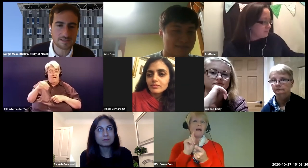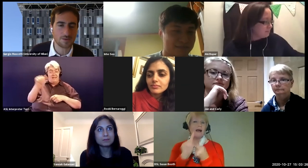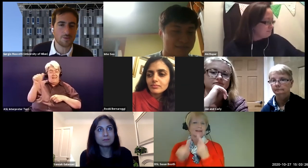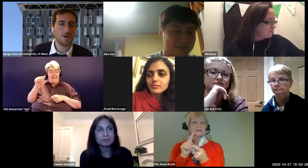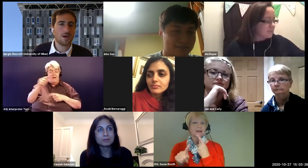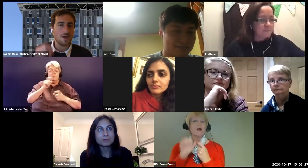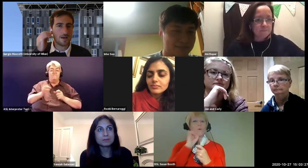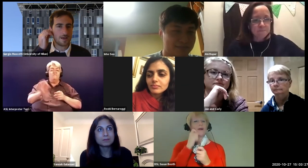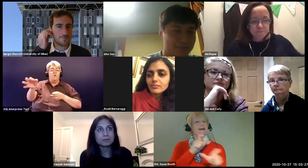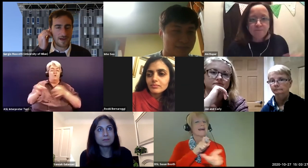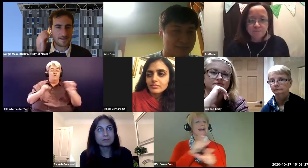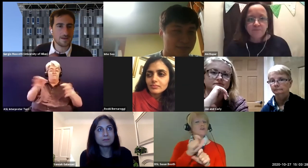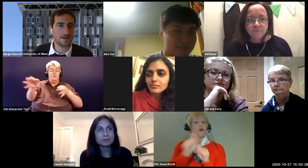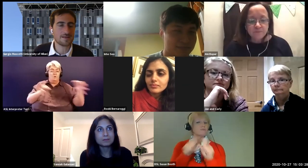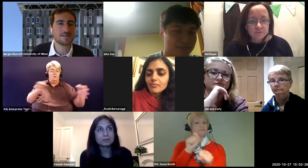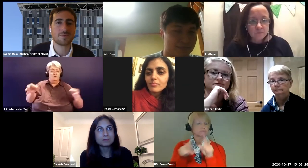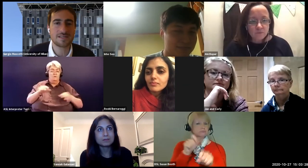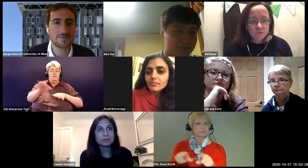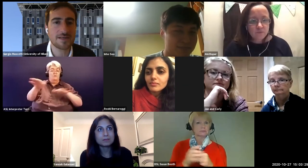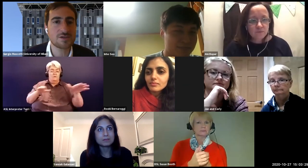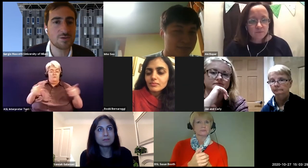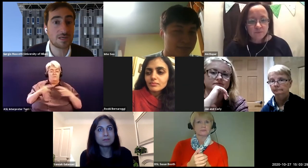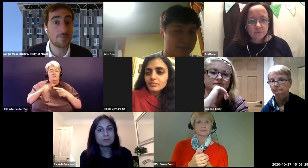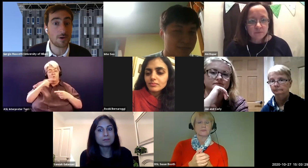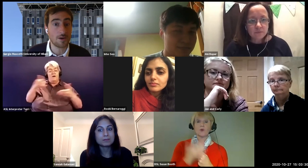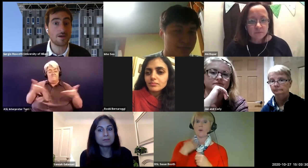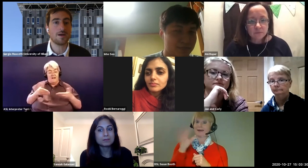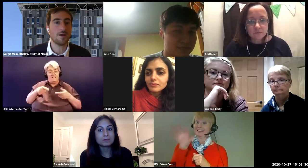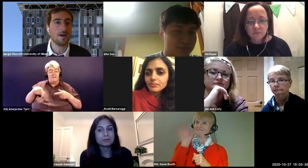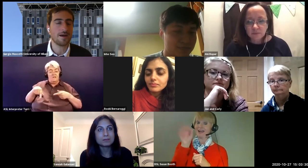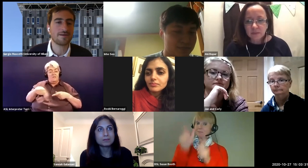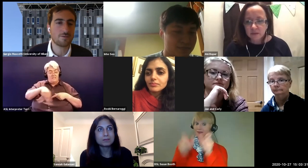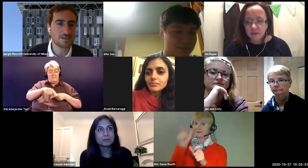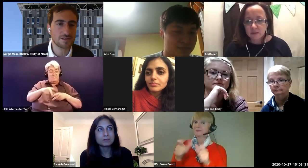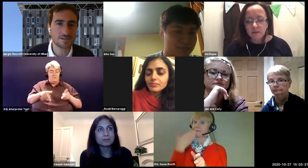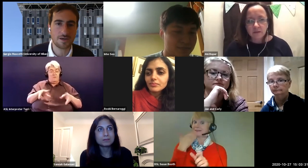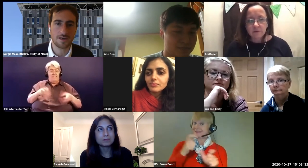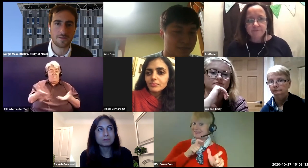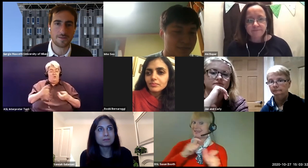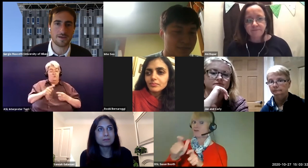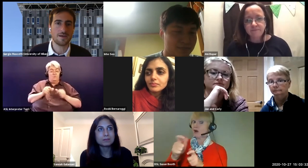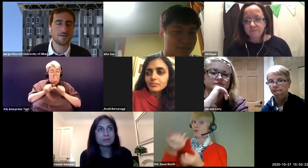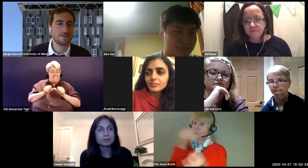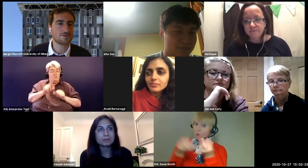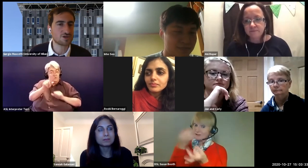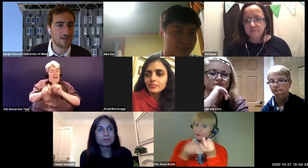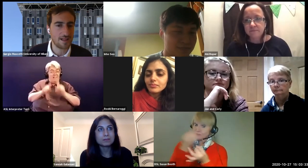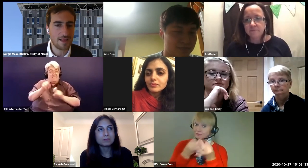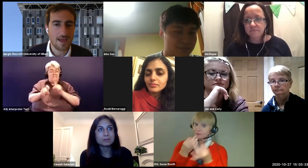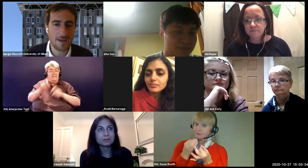so uh I invite the ASSETS participants to keep on asking questions on on the discord channel and we